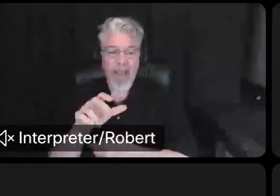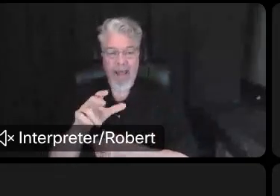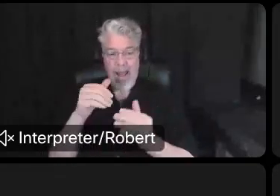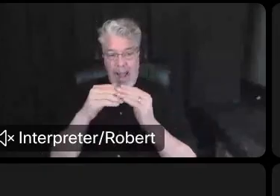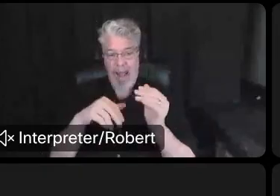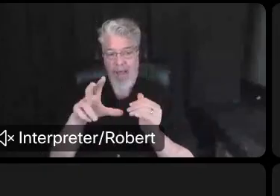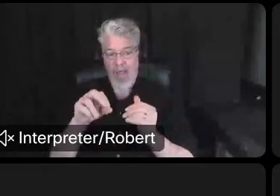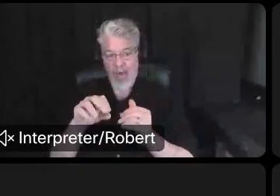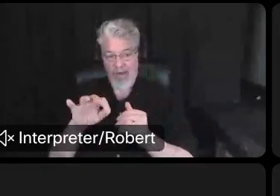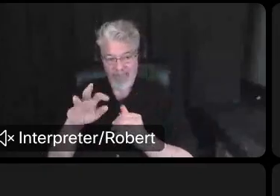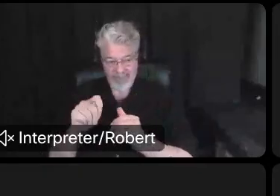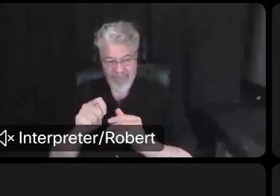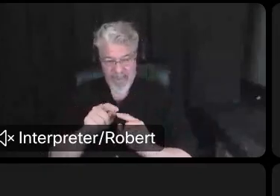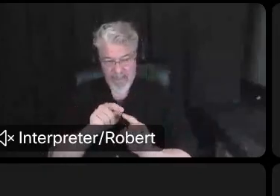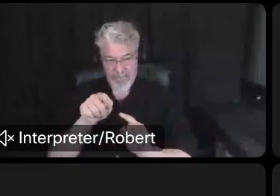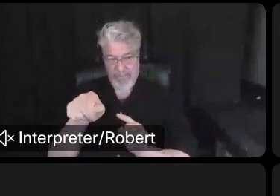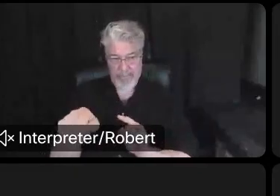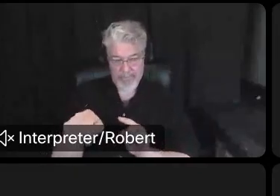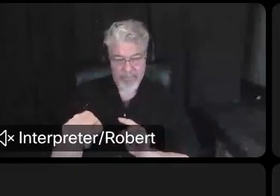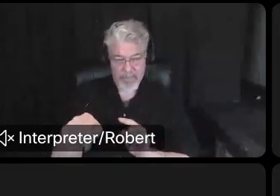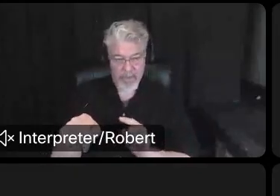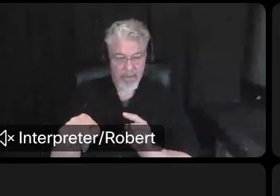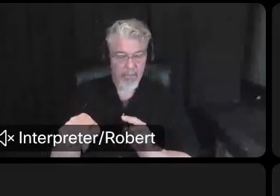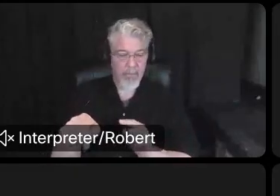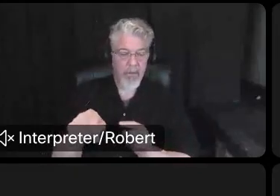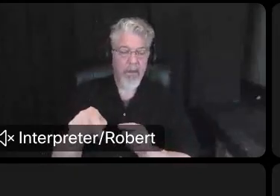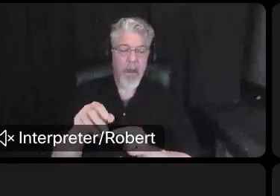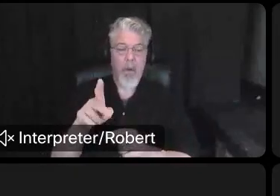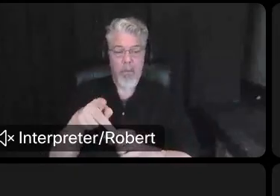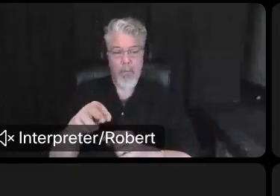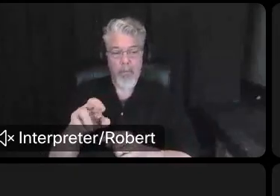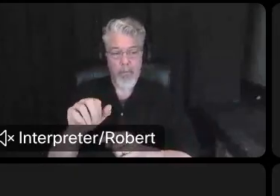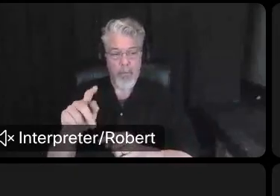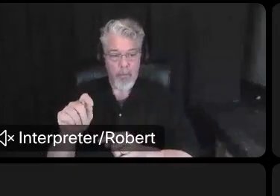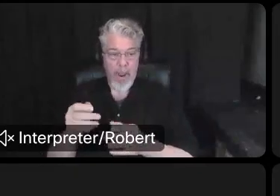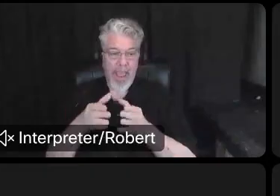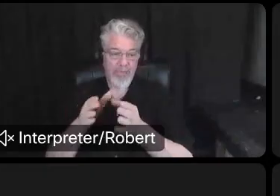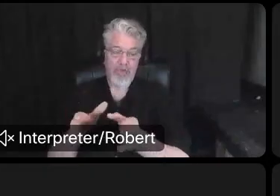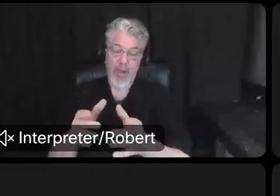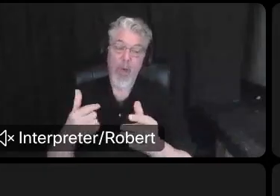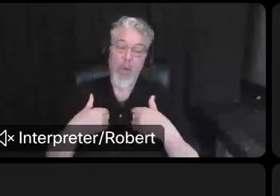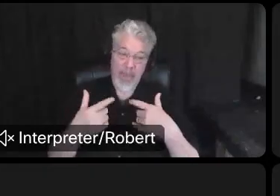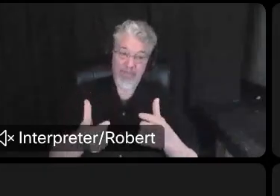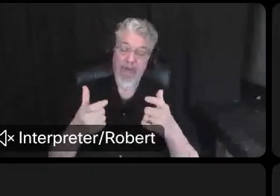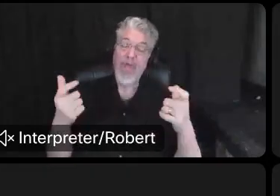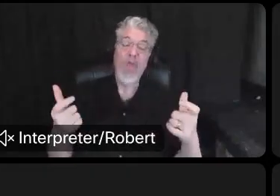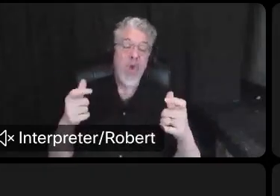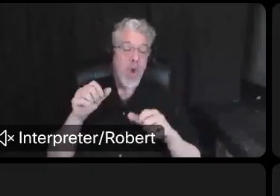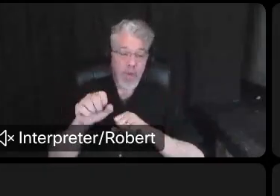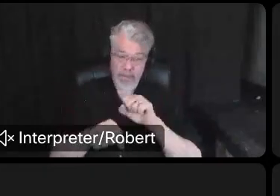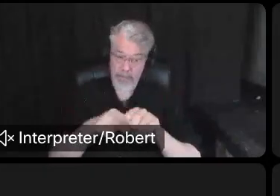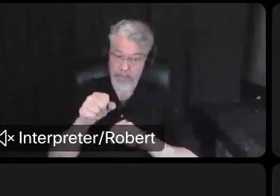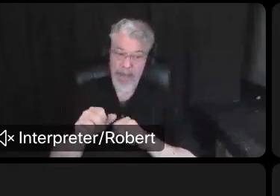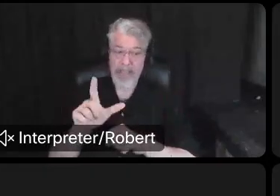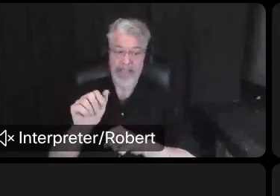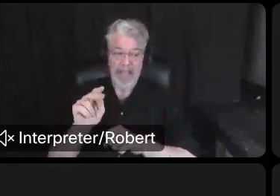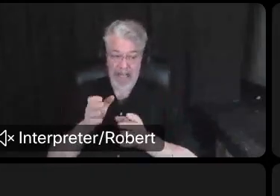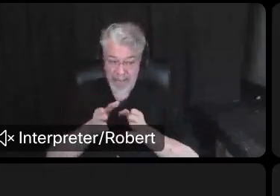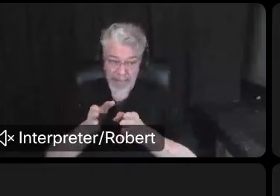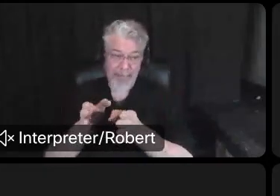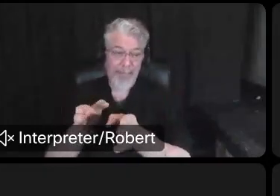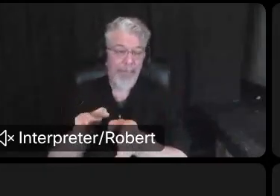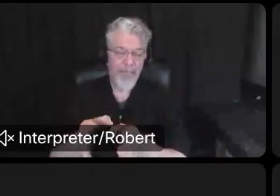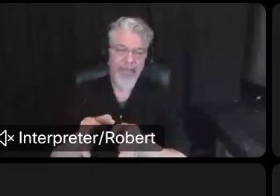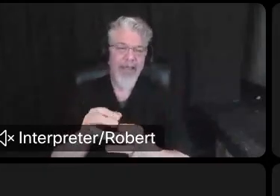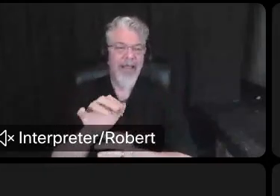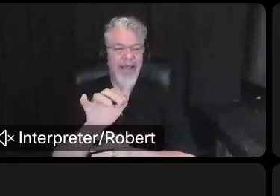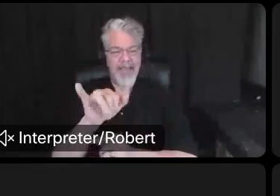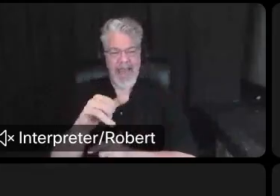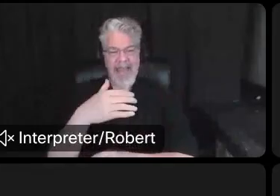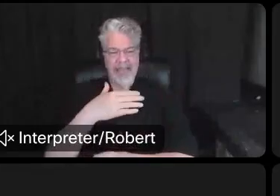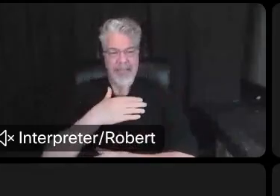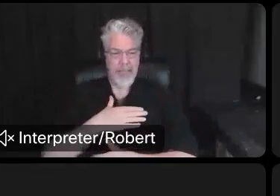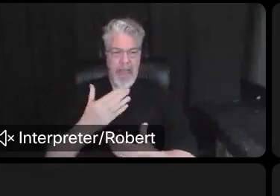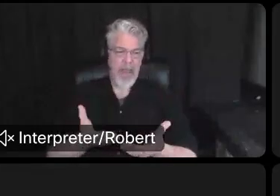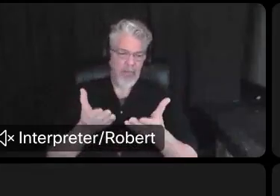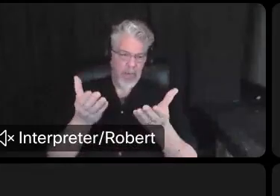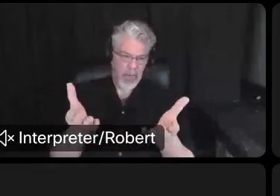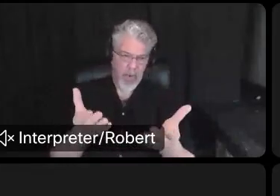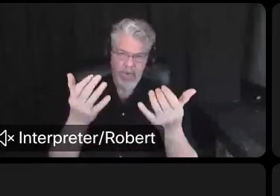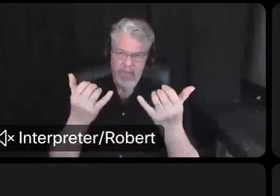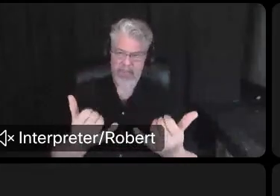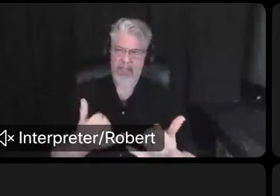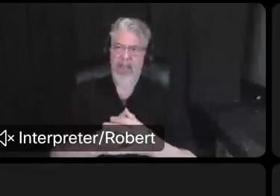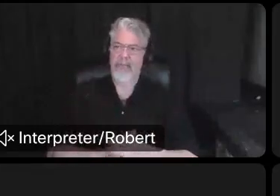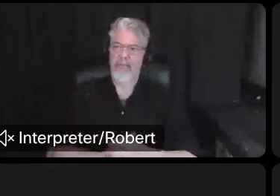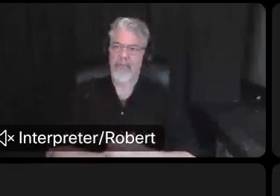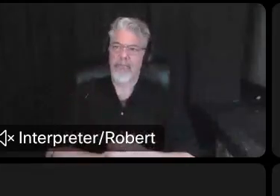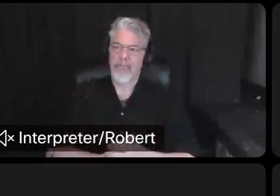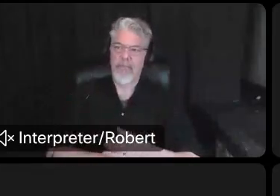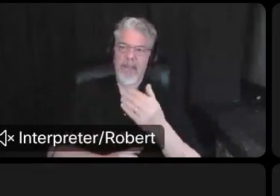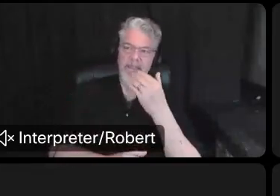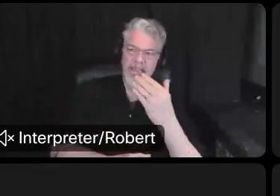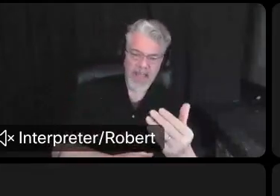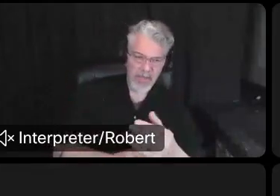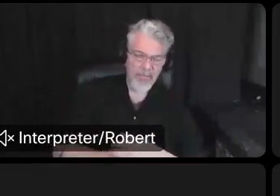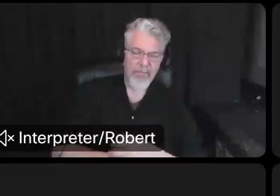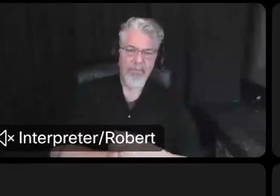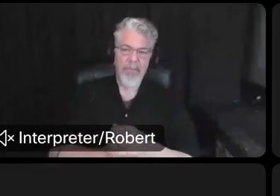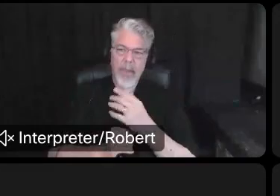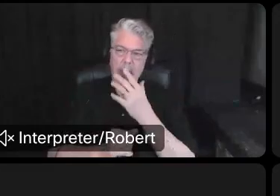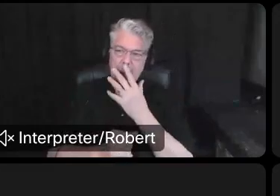In front of the cheesecake factory Pratt Street, we have a huge bicycle lane, and that's my proposal today. Thank you. I'll.